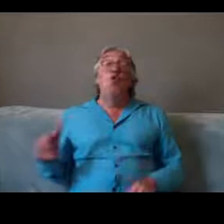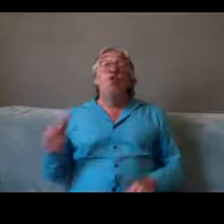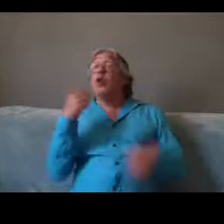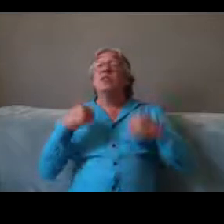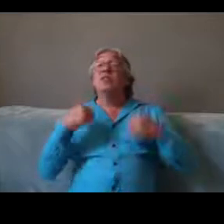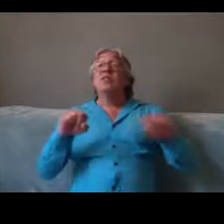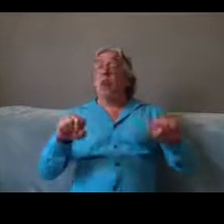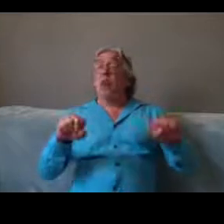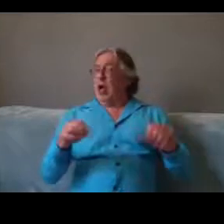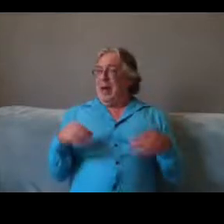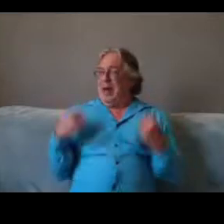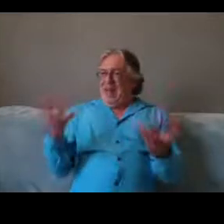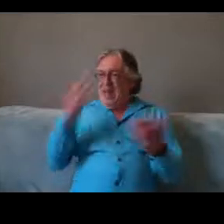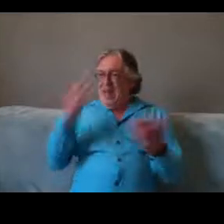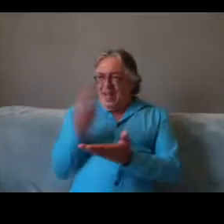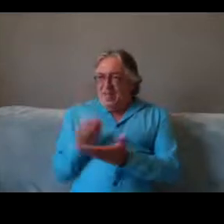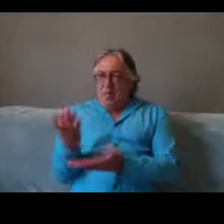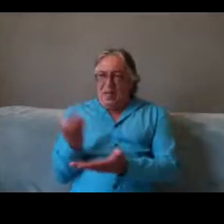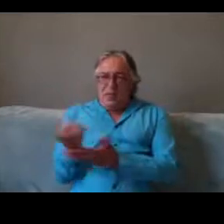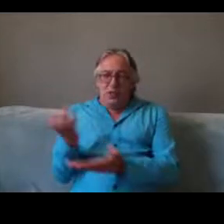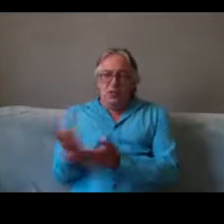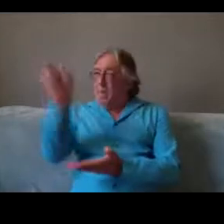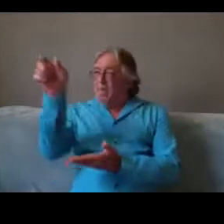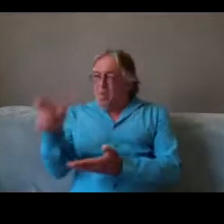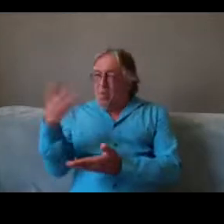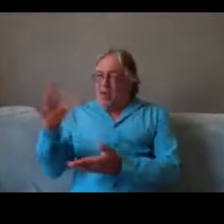to download the document and to have it at hand.